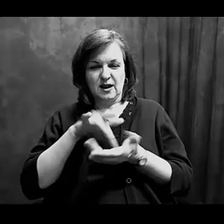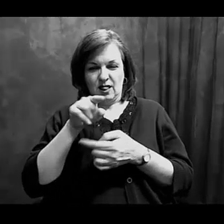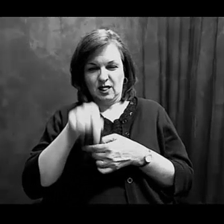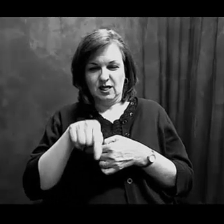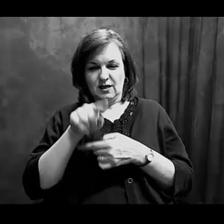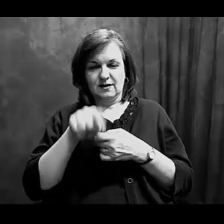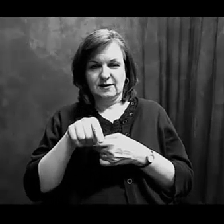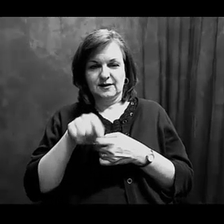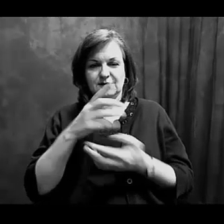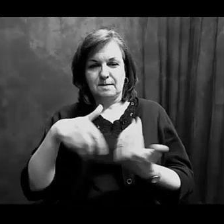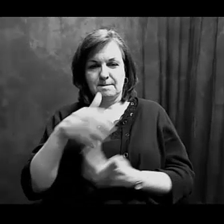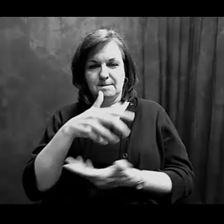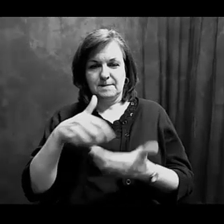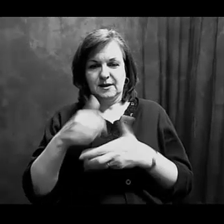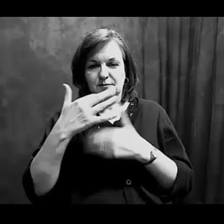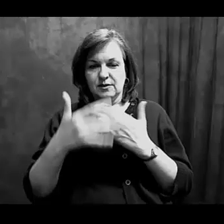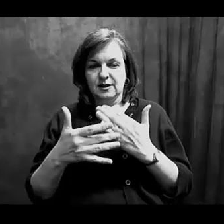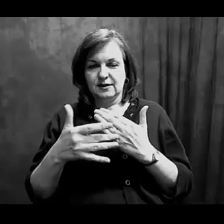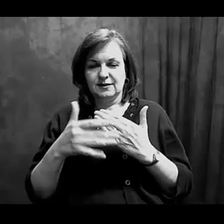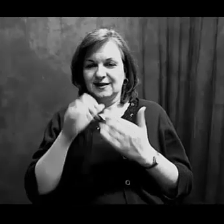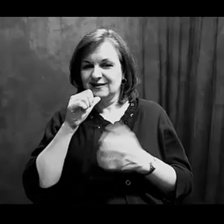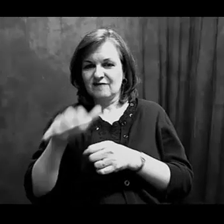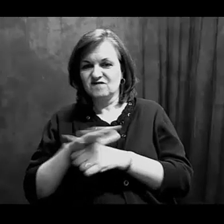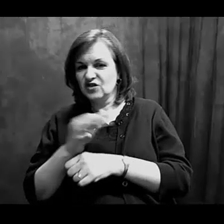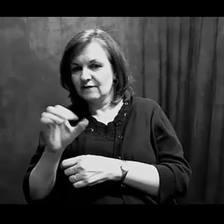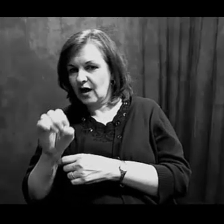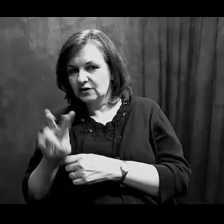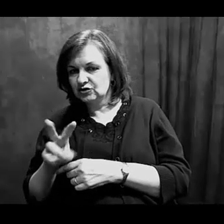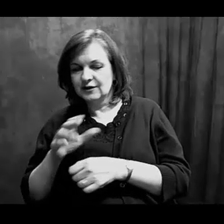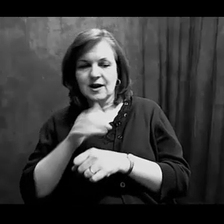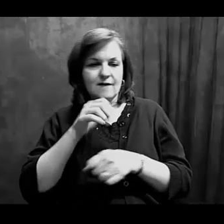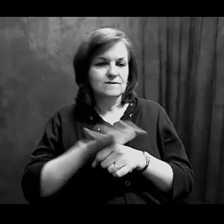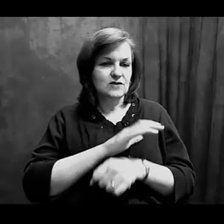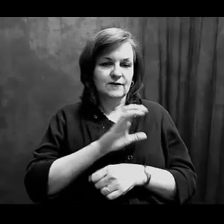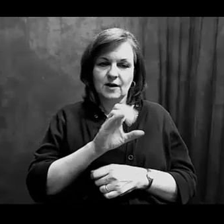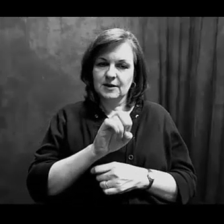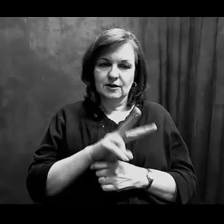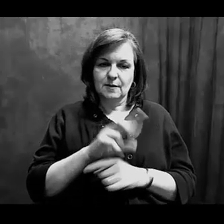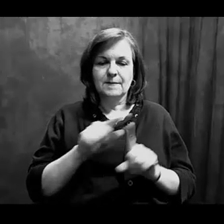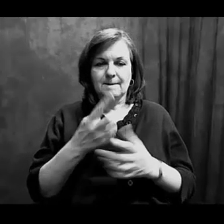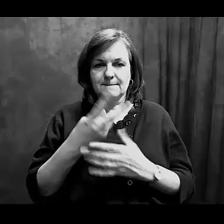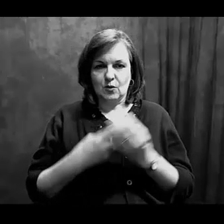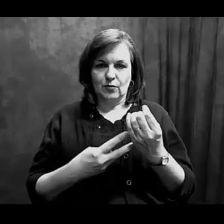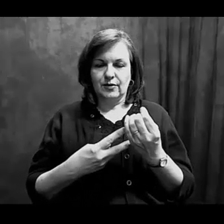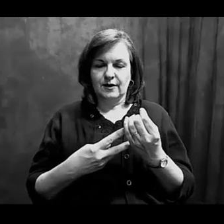that's neither oxygen nor carbon dioxide rich - its a mix of the two - the capillaries are very